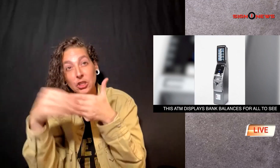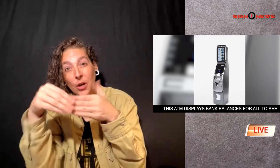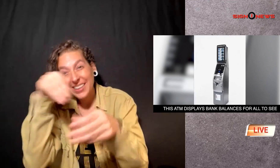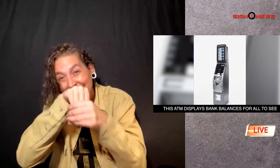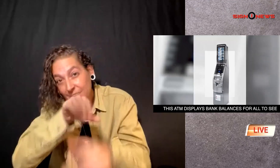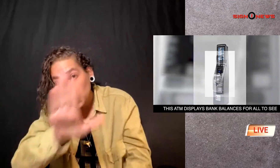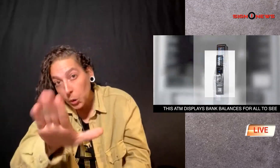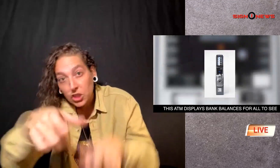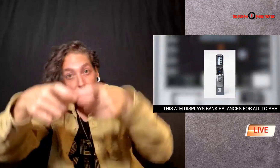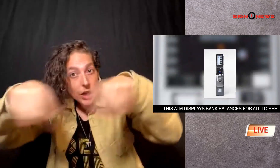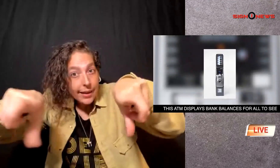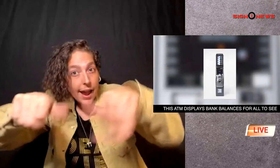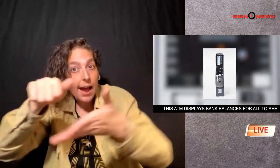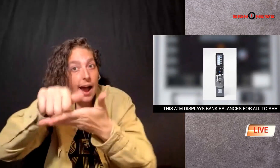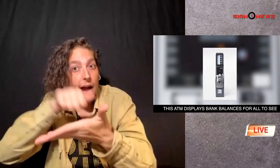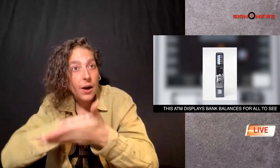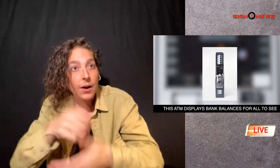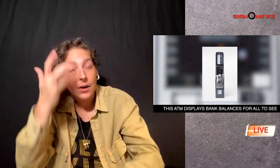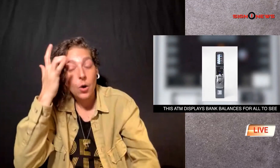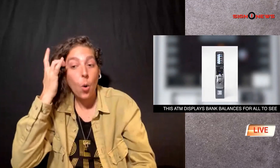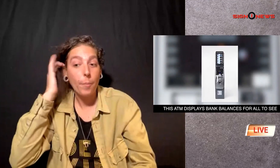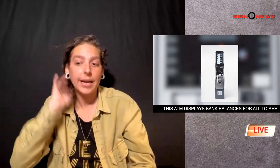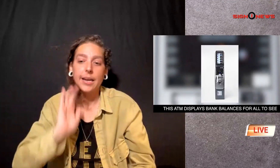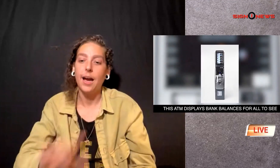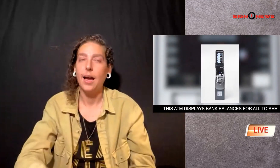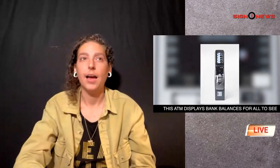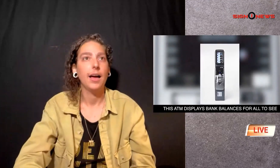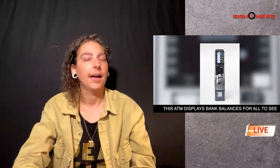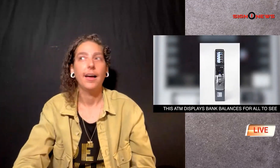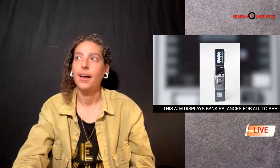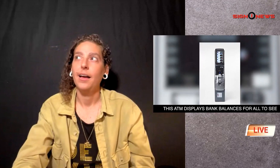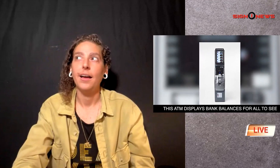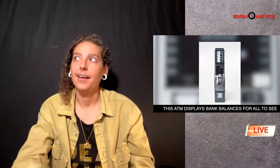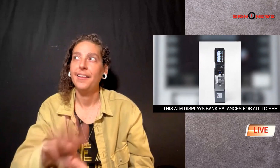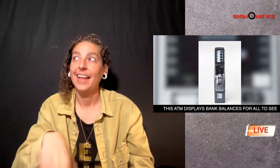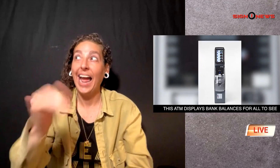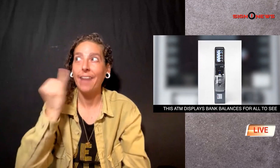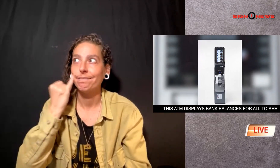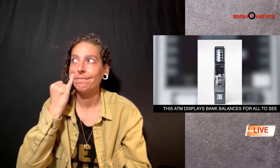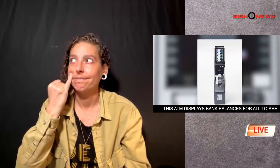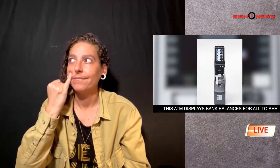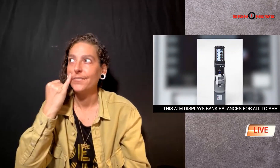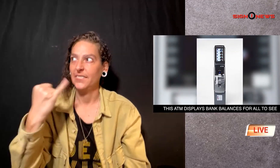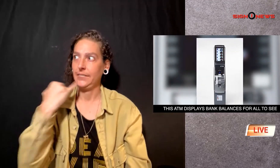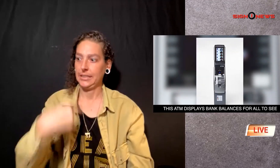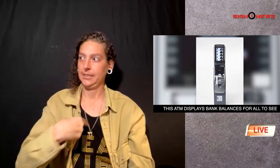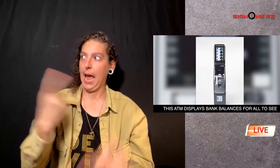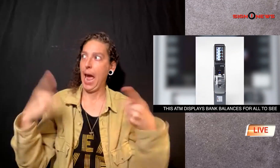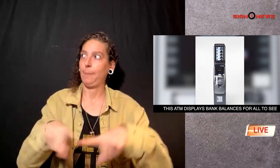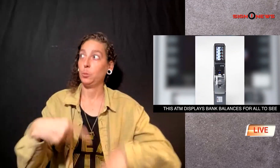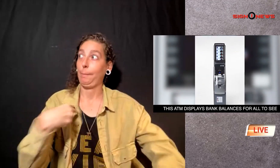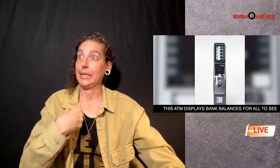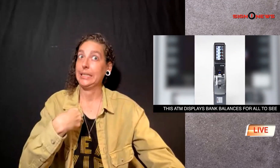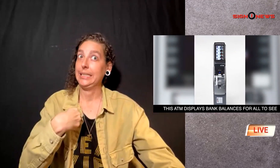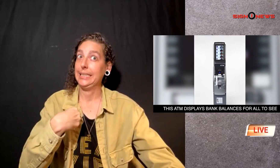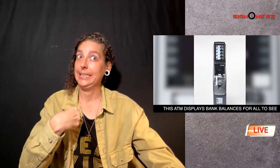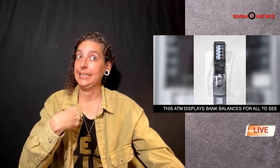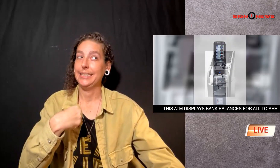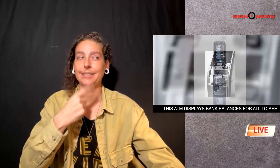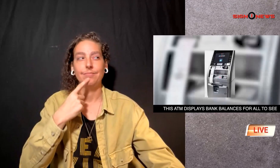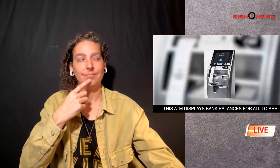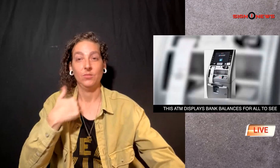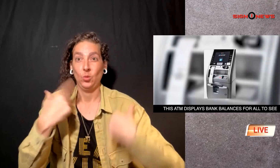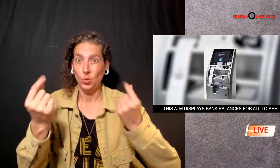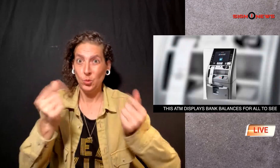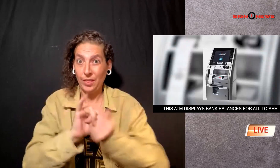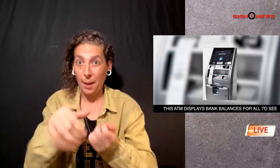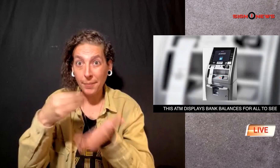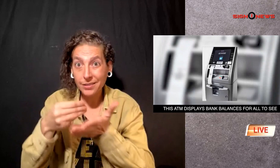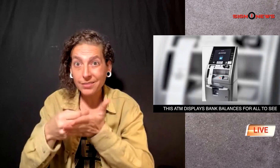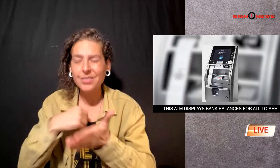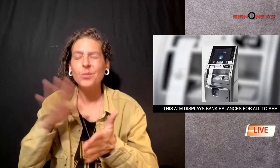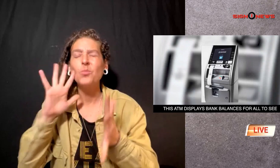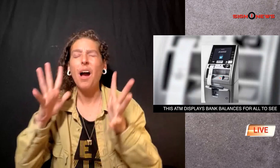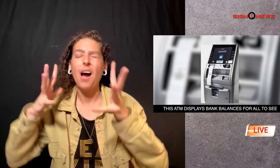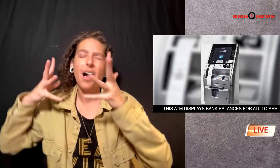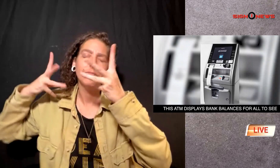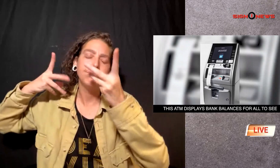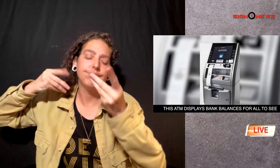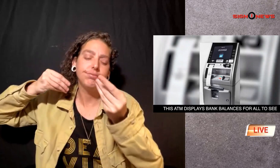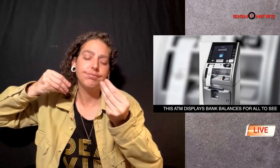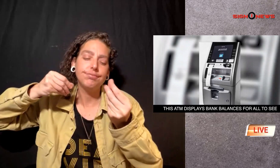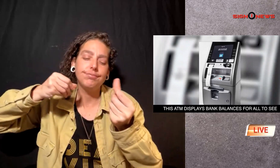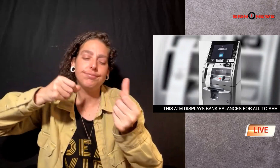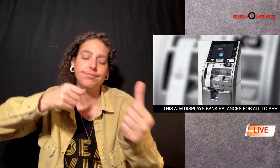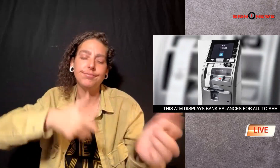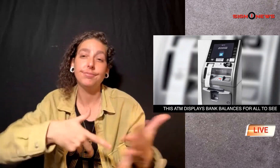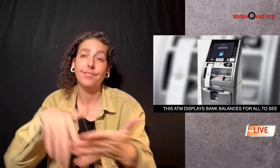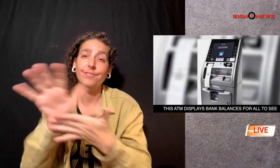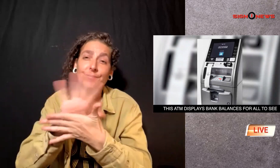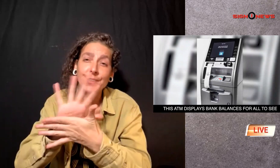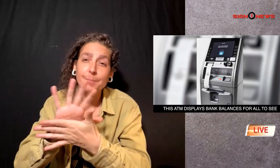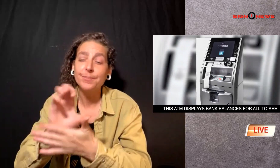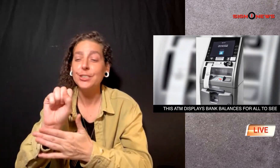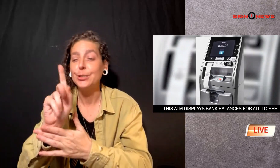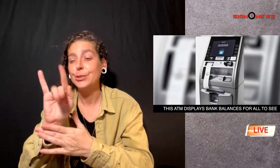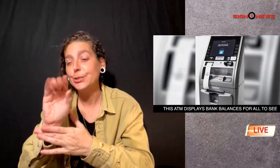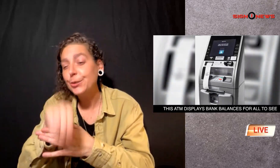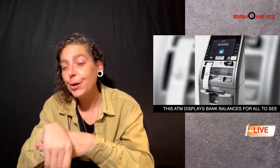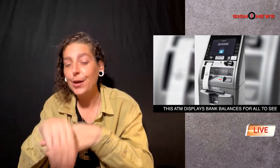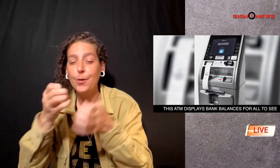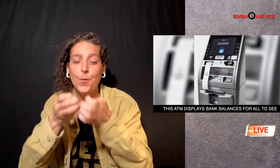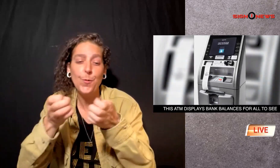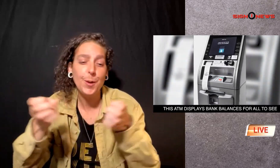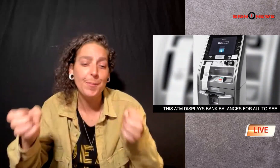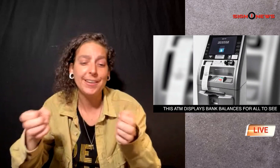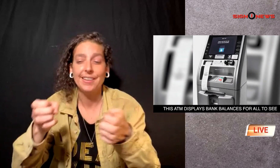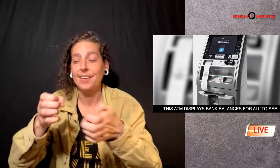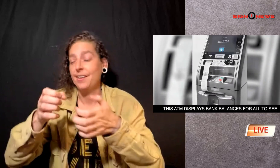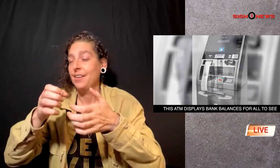account oh my goodness if that happened to me I would investe in a film studio equipment